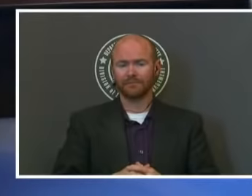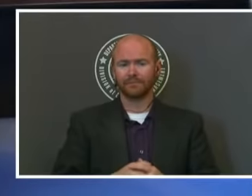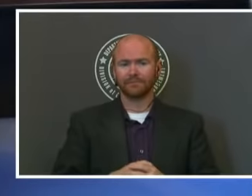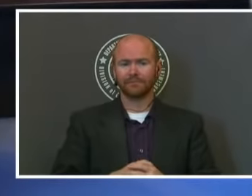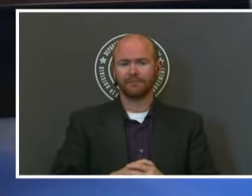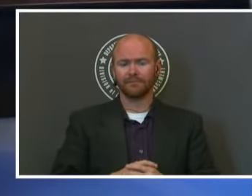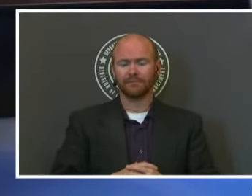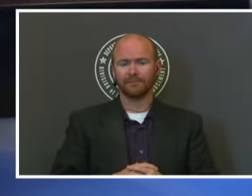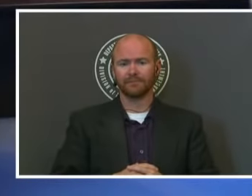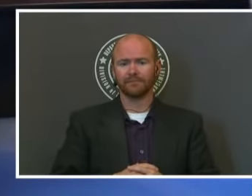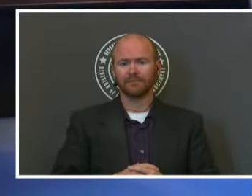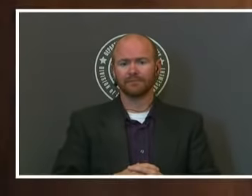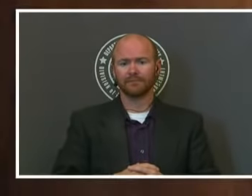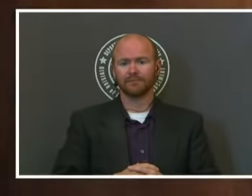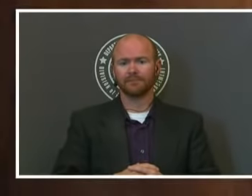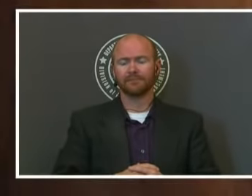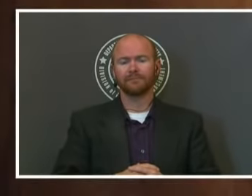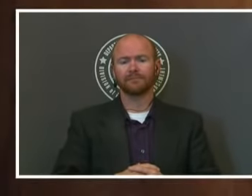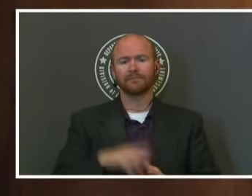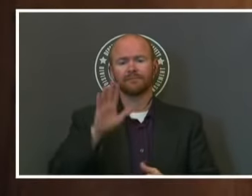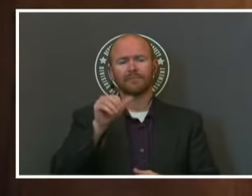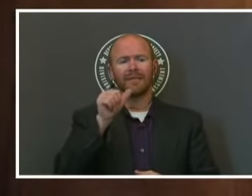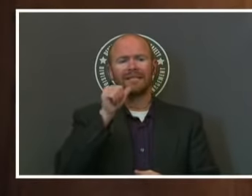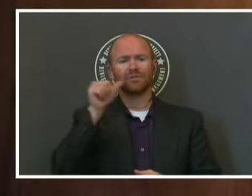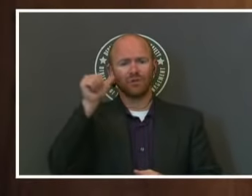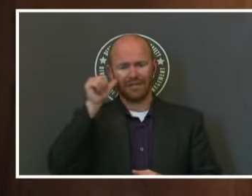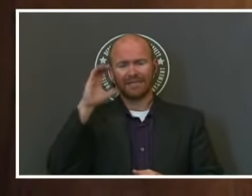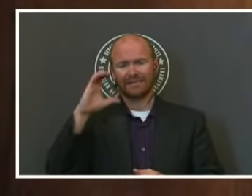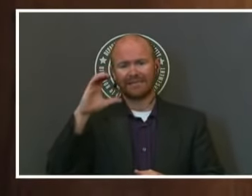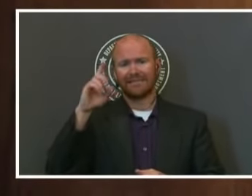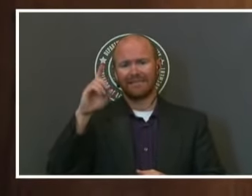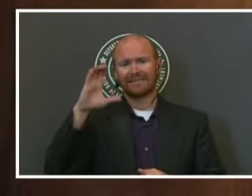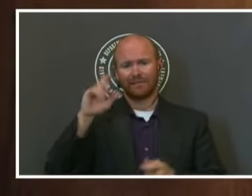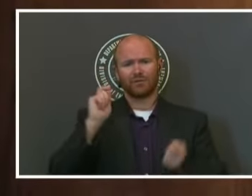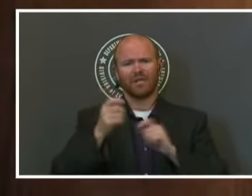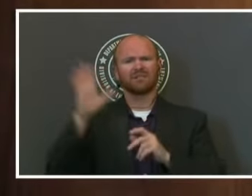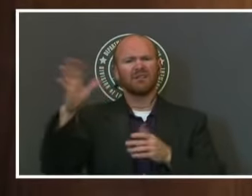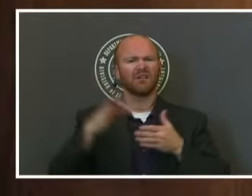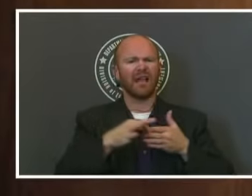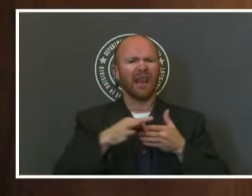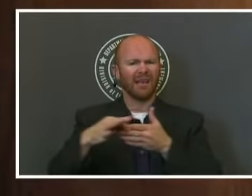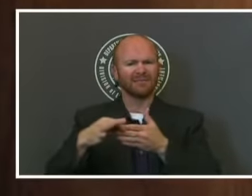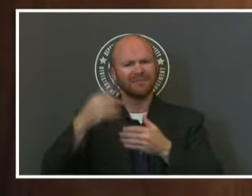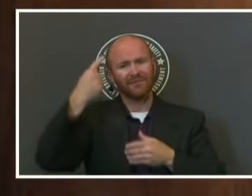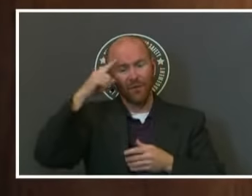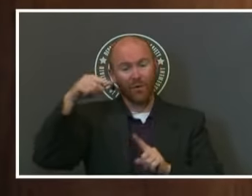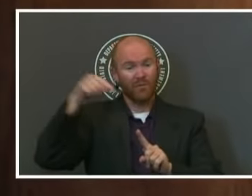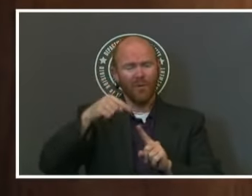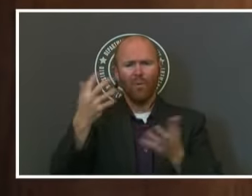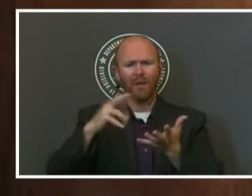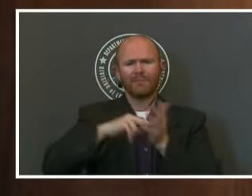he asks yesterday the CDC changed its guidelines for what